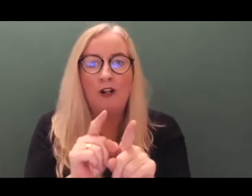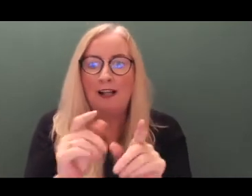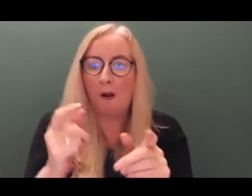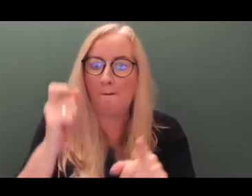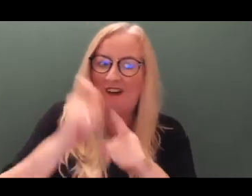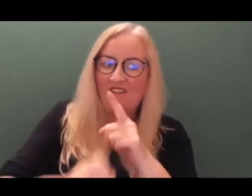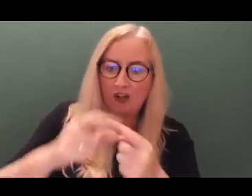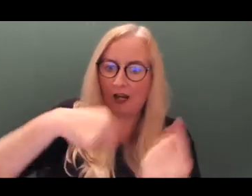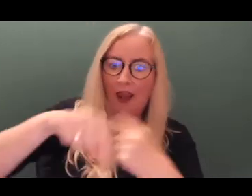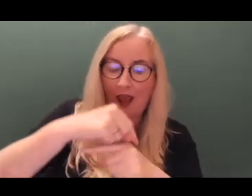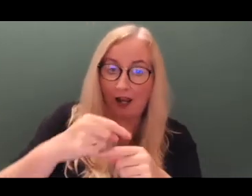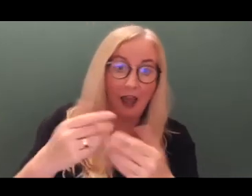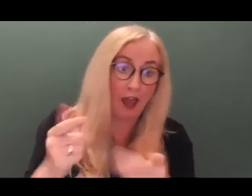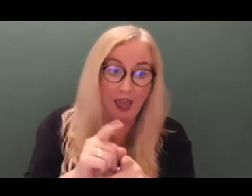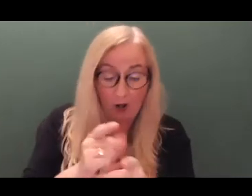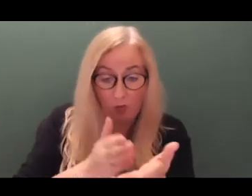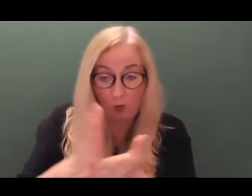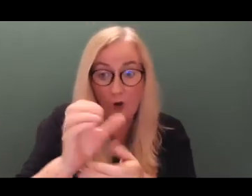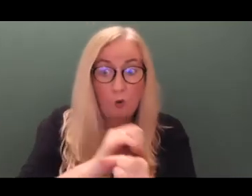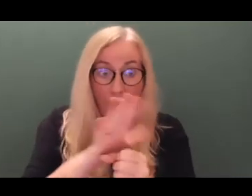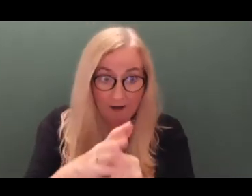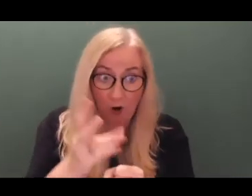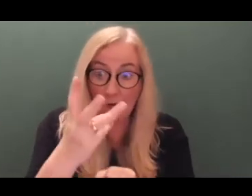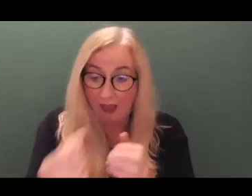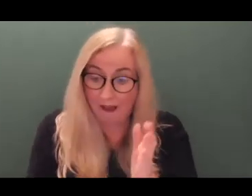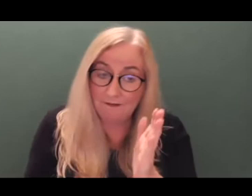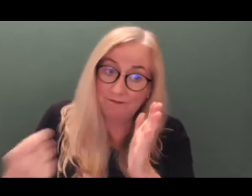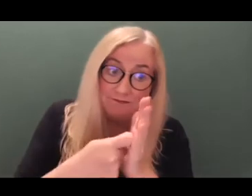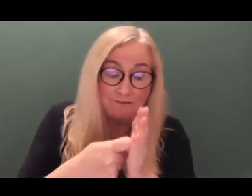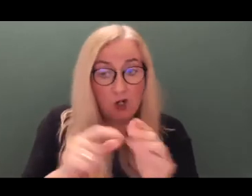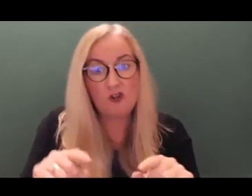been under throughout COVID. That's going to be a real challenge for people to adjust their own